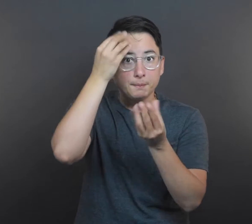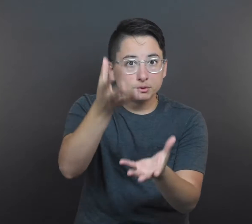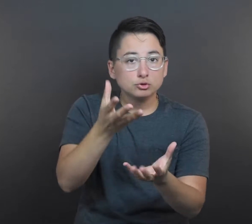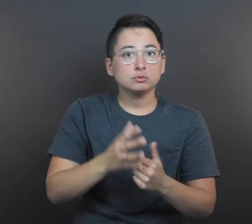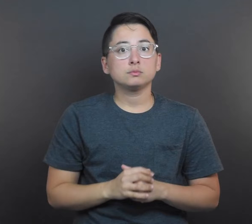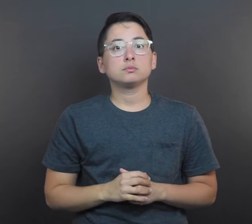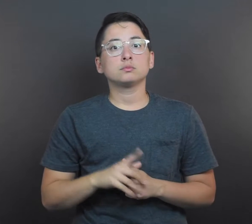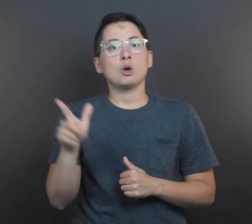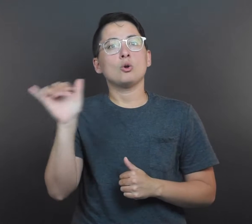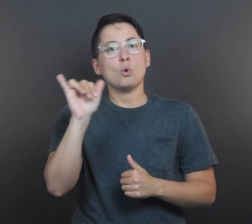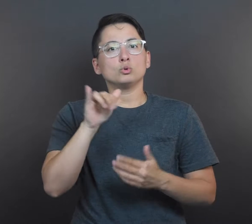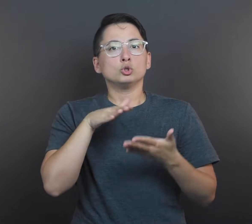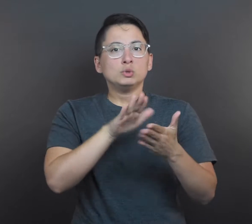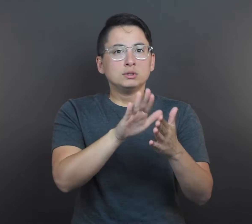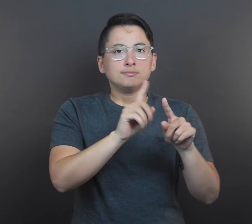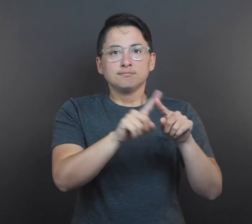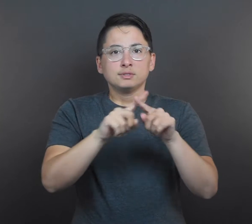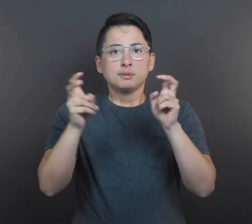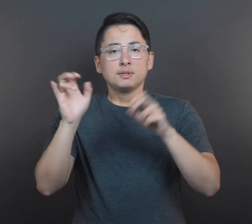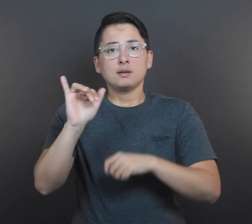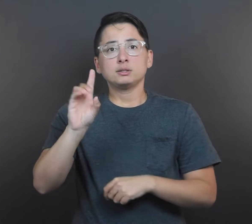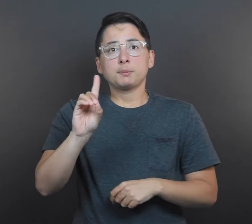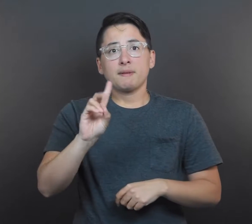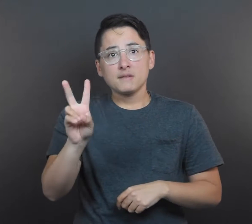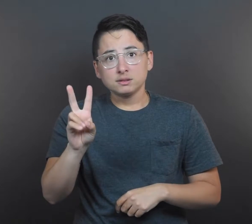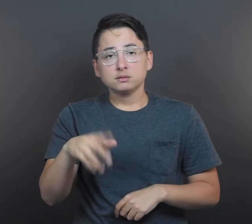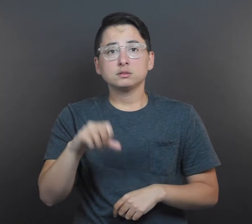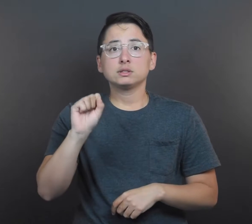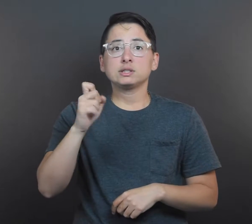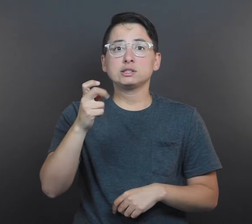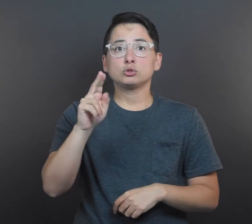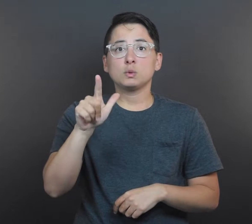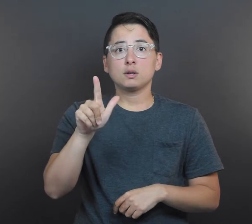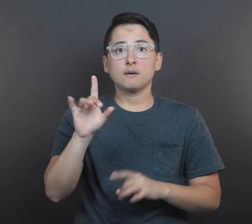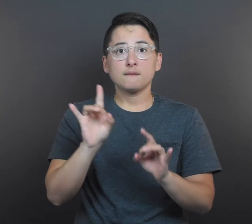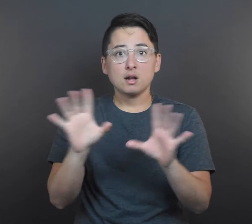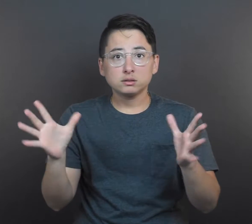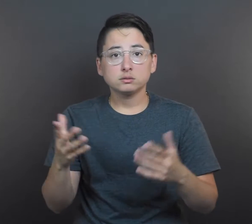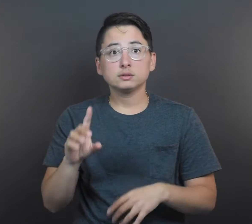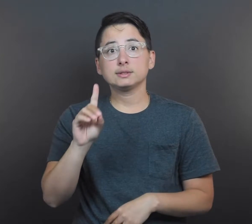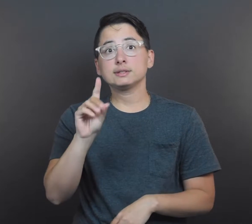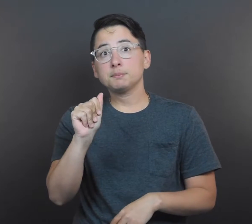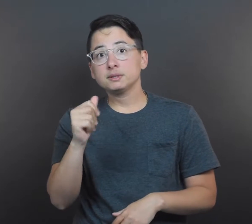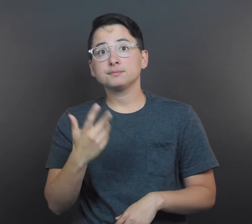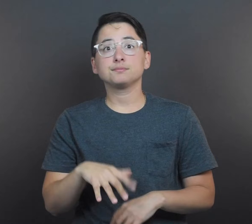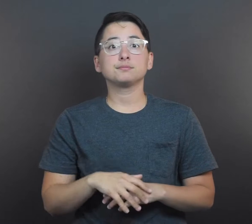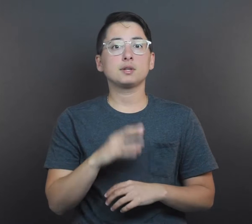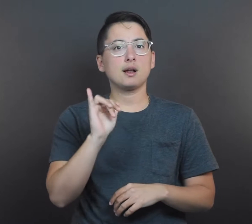disability, and leveraged their referral system to provide peer-to-peer support in the community.